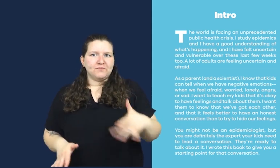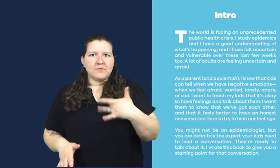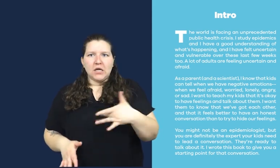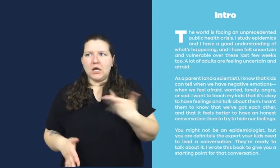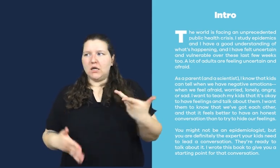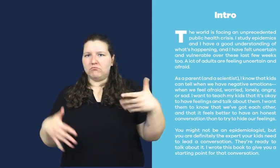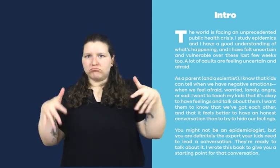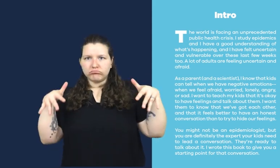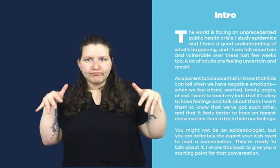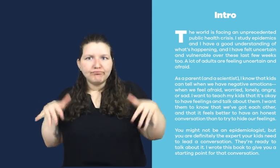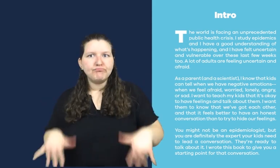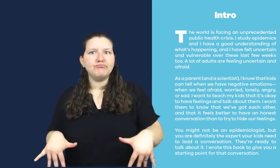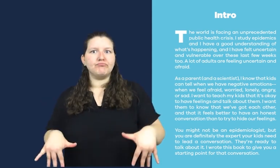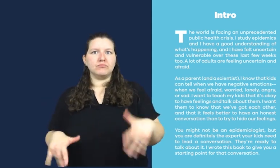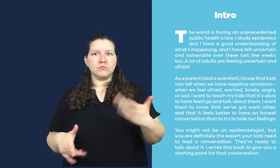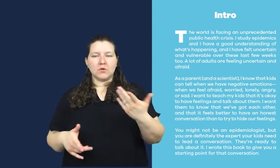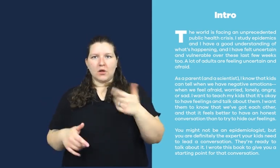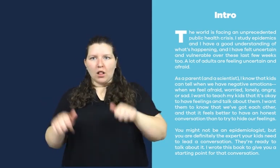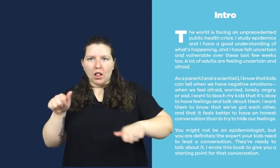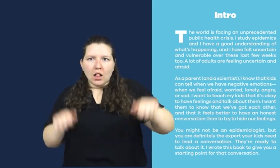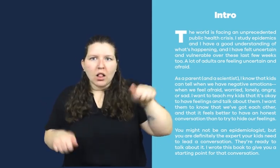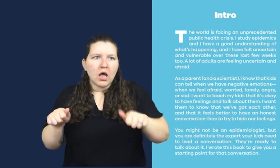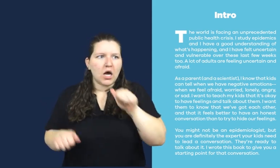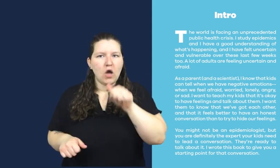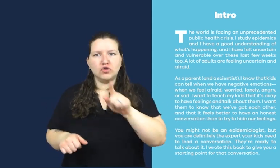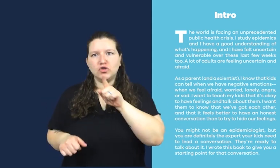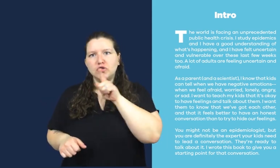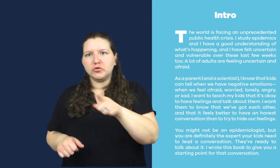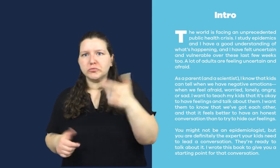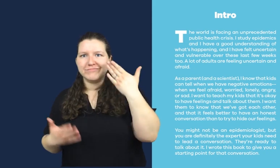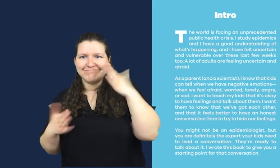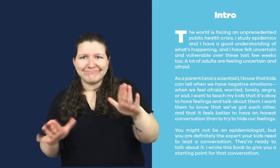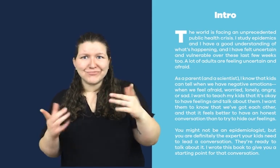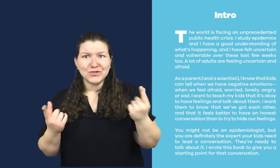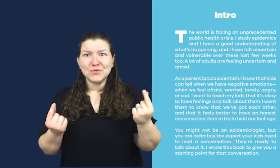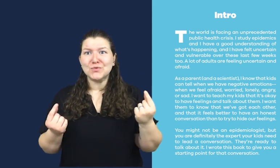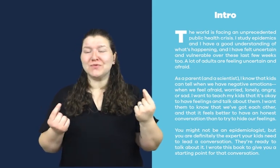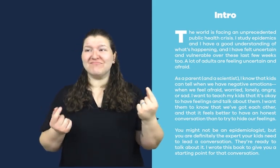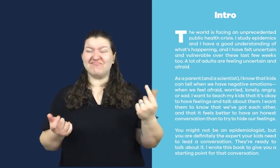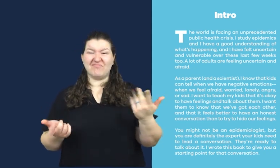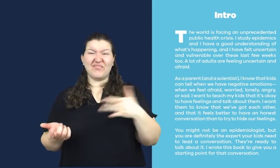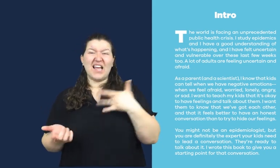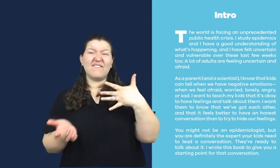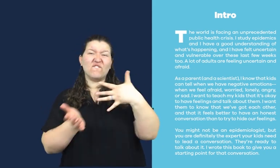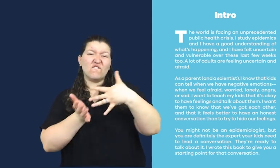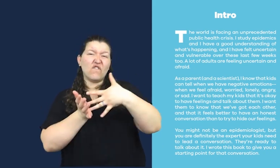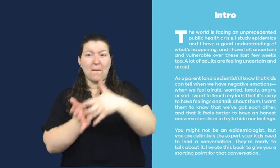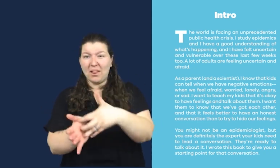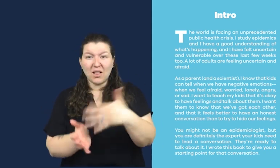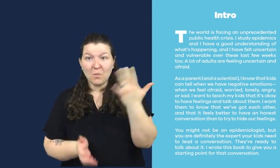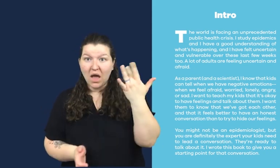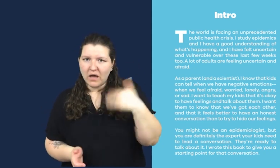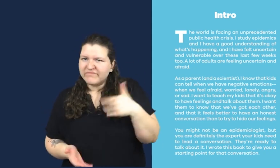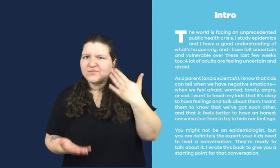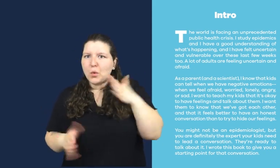and i have felt uncertain and vulnerable over these last few weeks too.